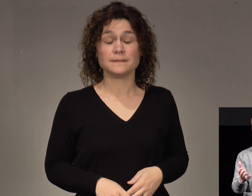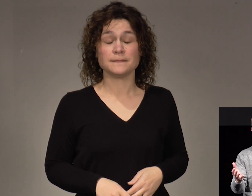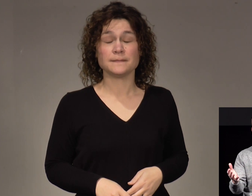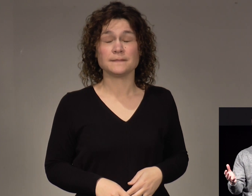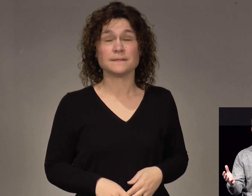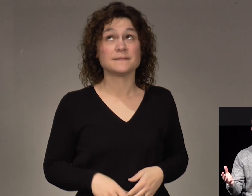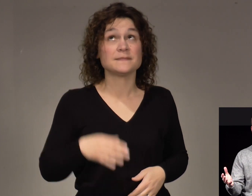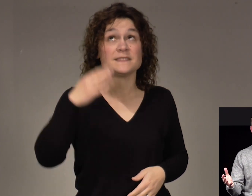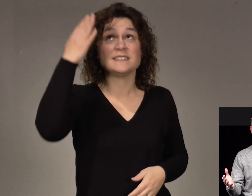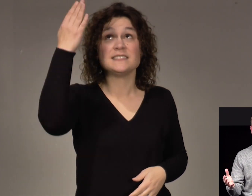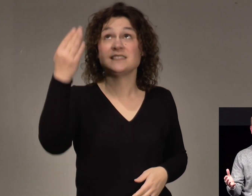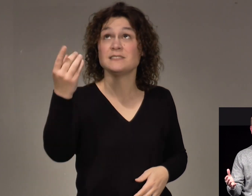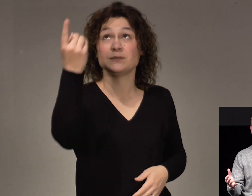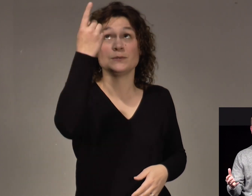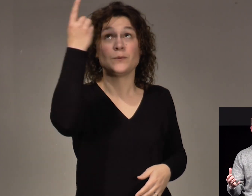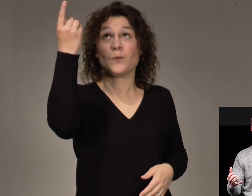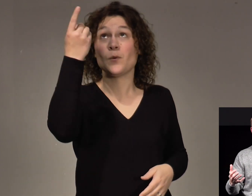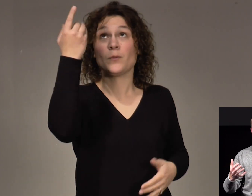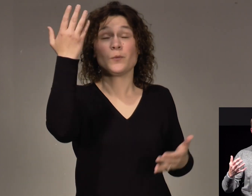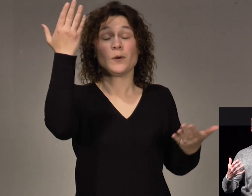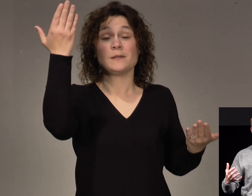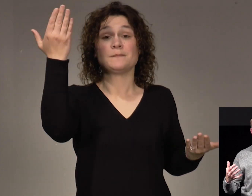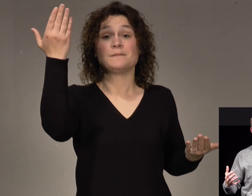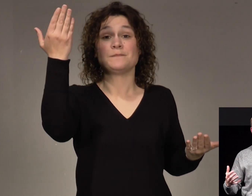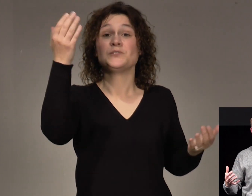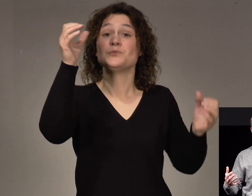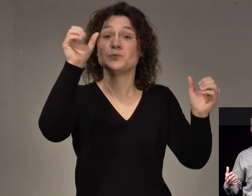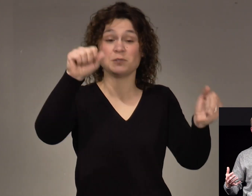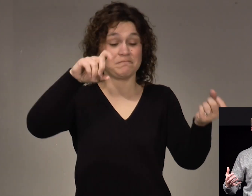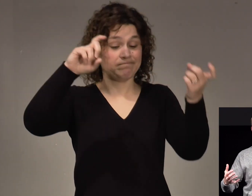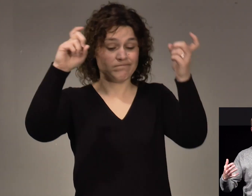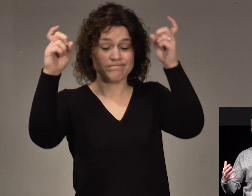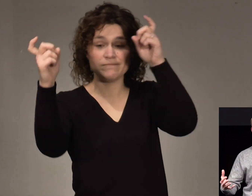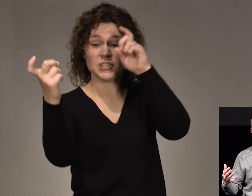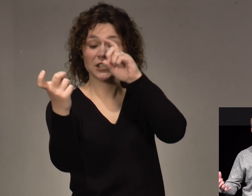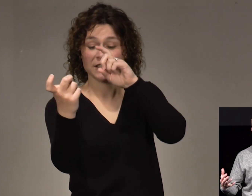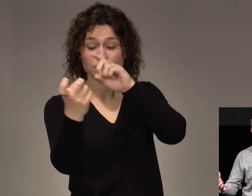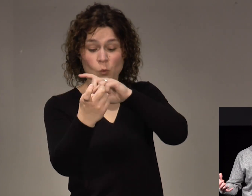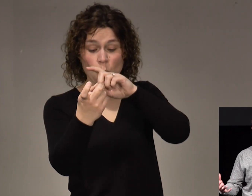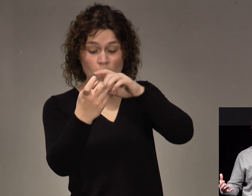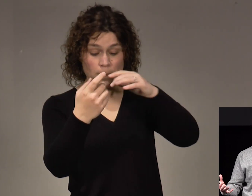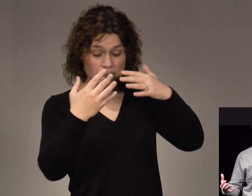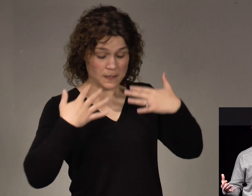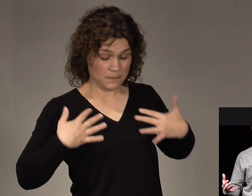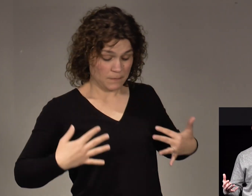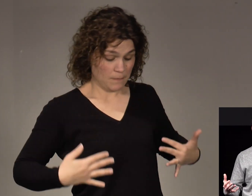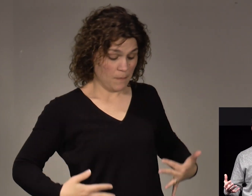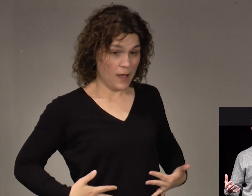He's the only One who can transfor this earthy body